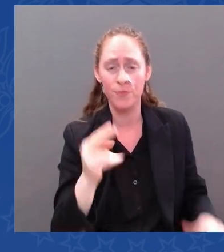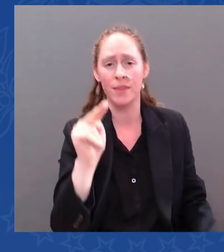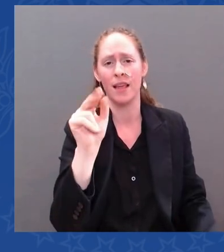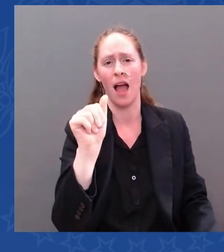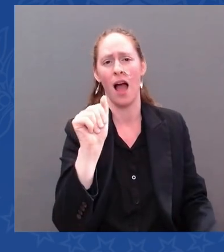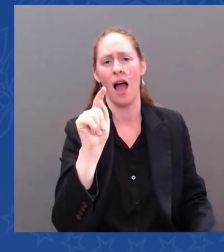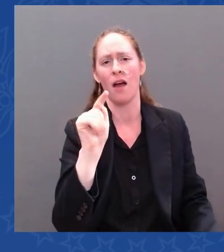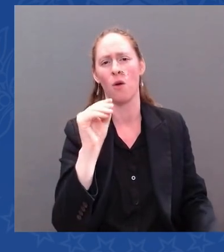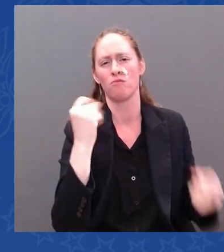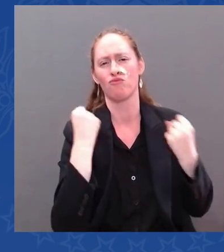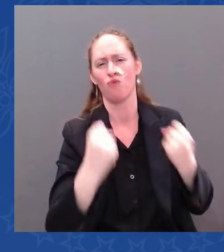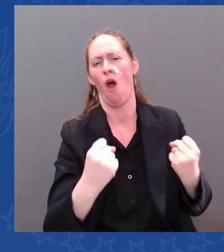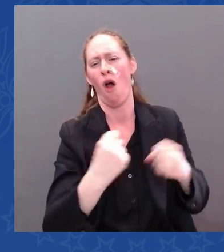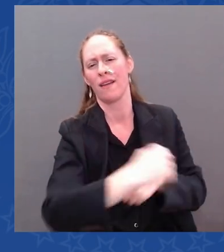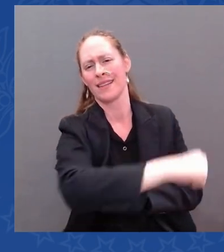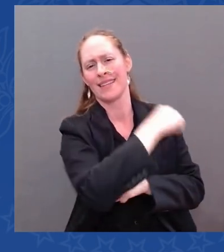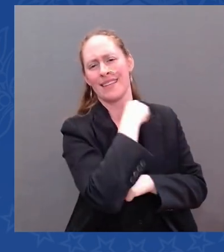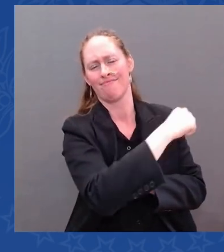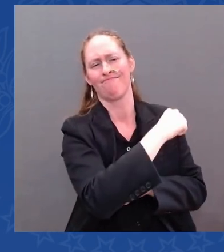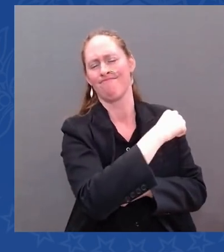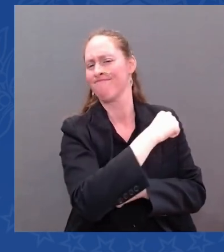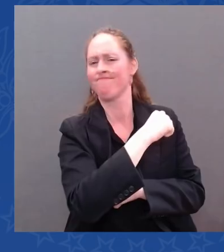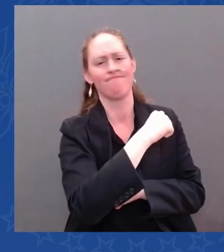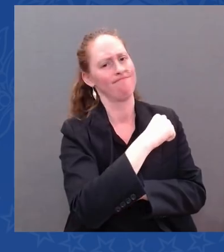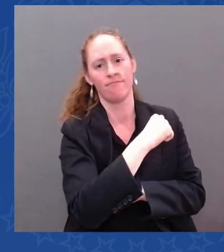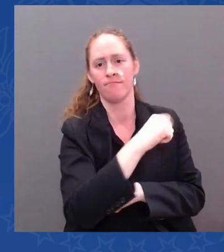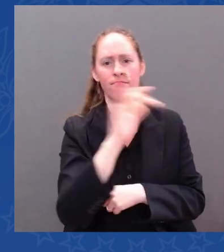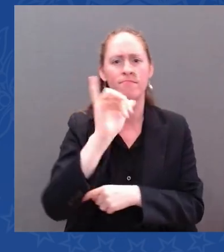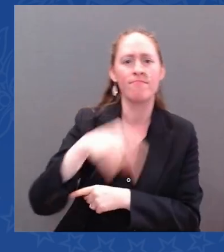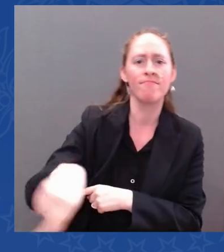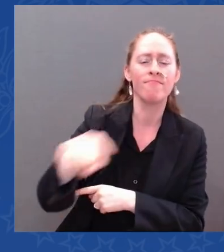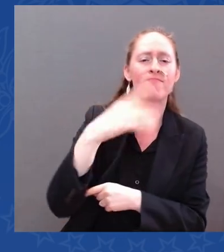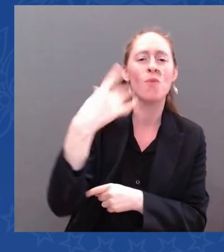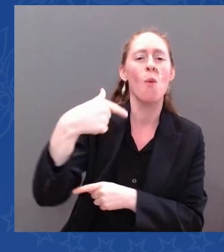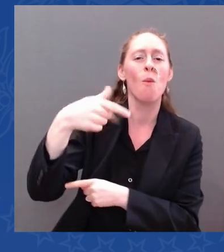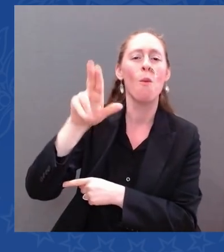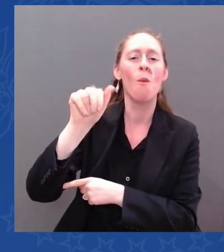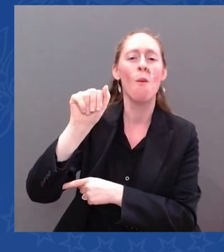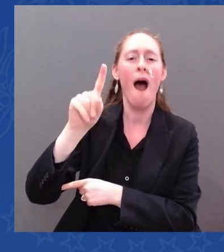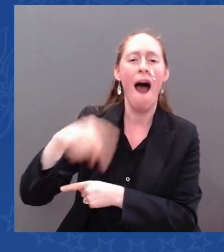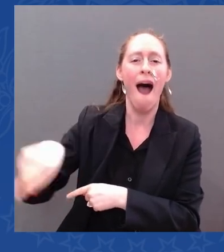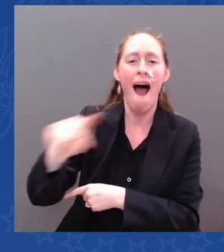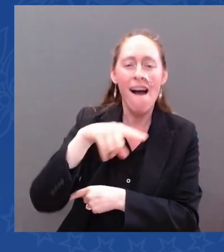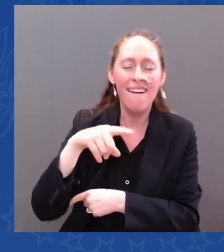being somewhat shaky on some of this. But Japan has been extremely strong, so has Australia,